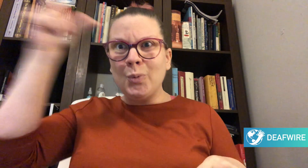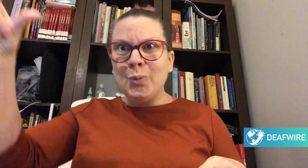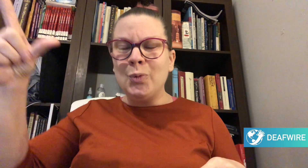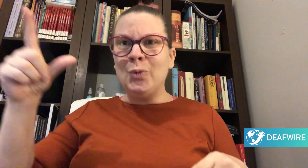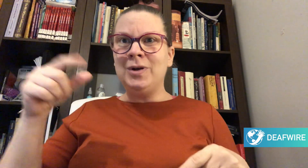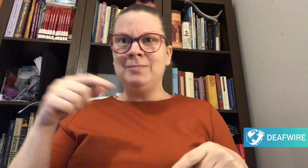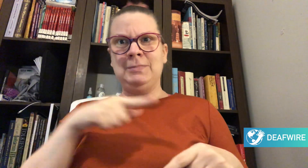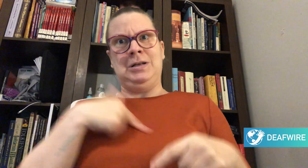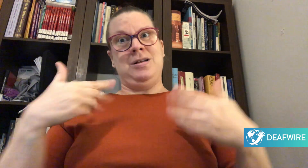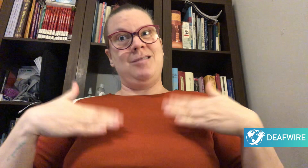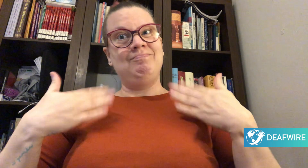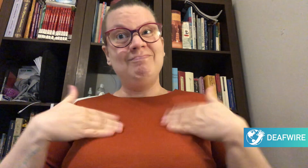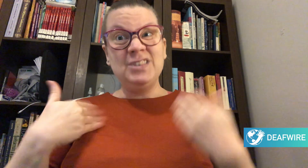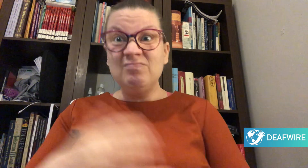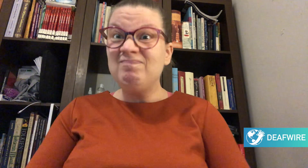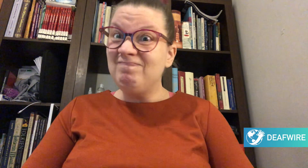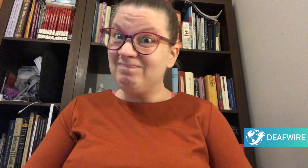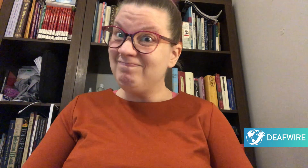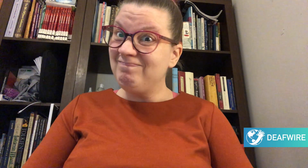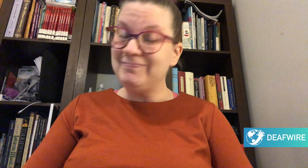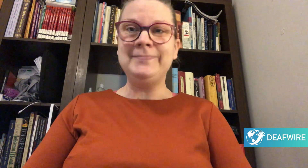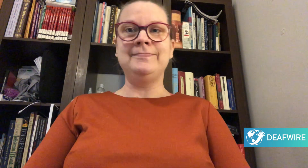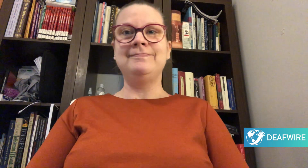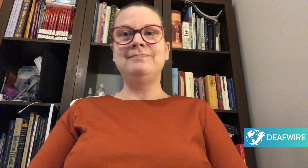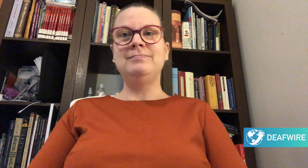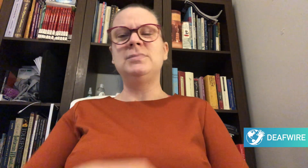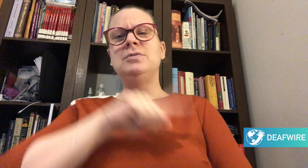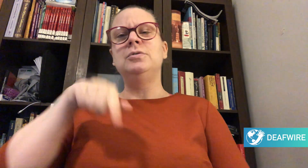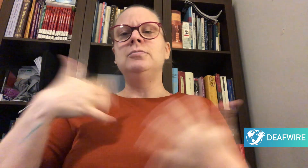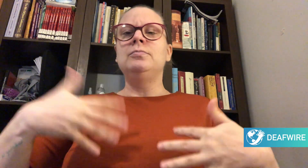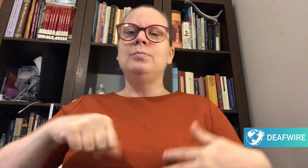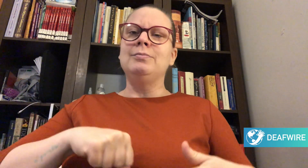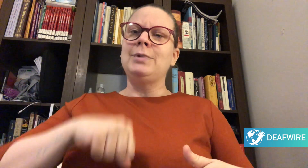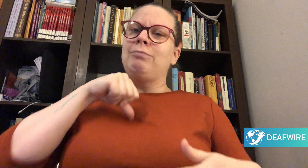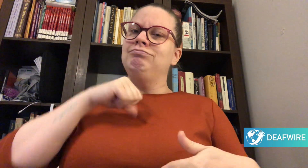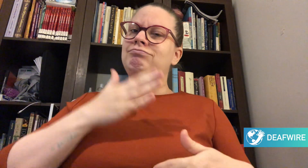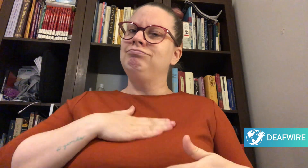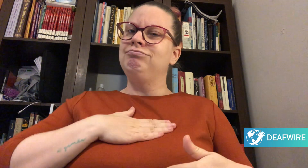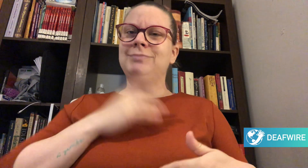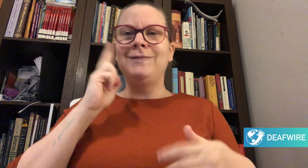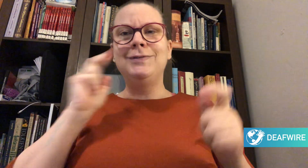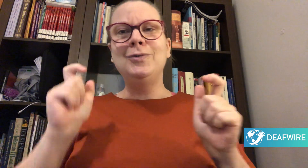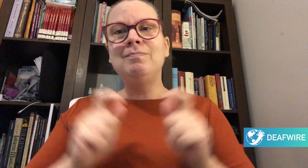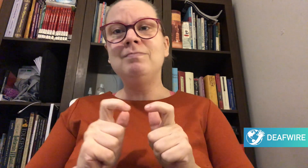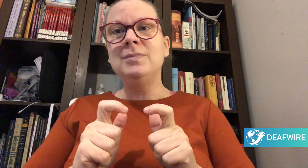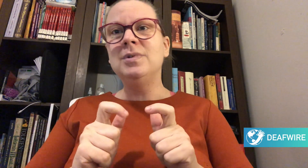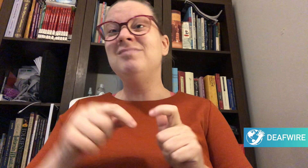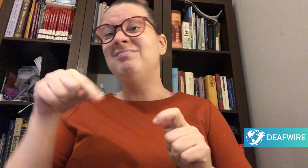of our Deaf club - Finland has a strong, active and